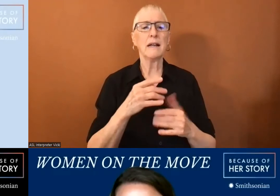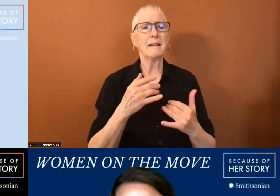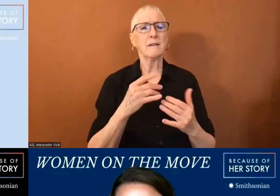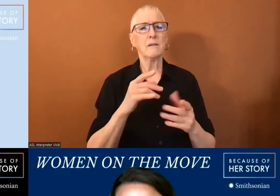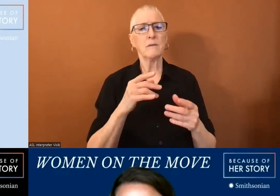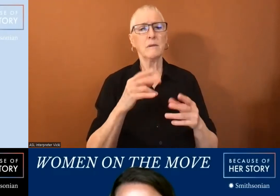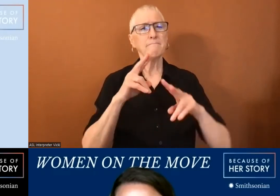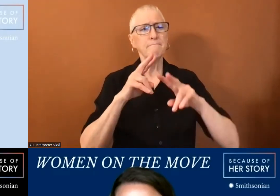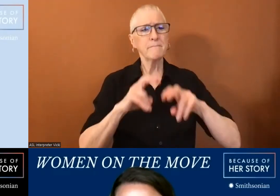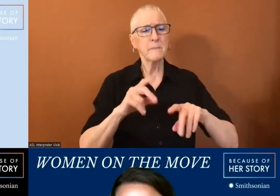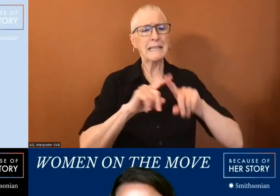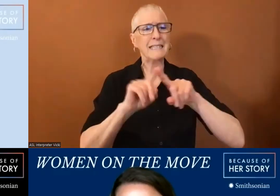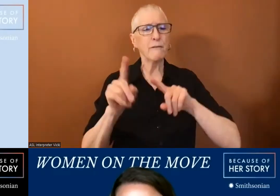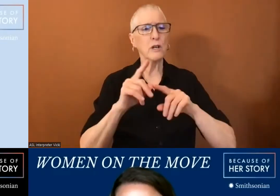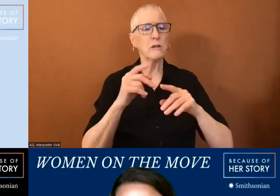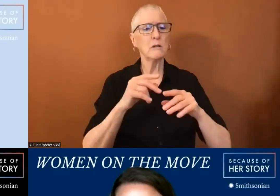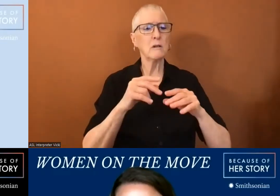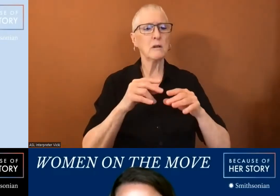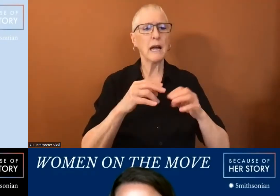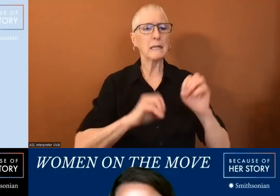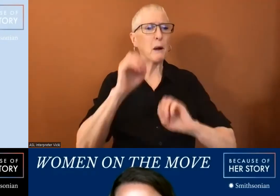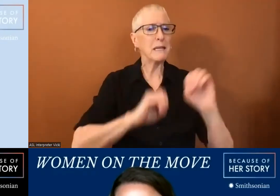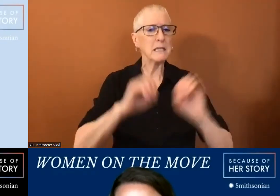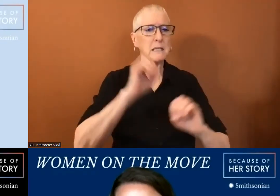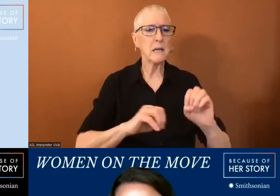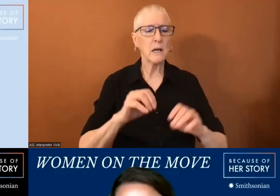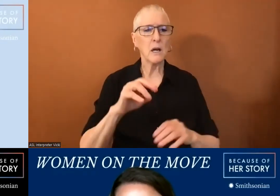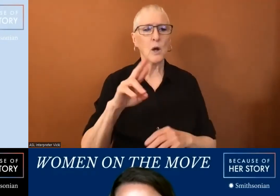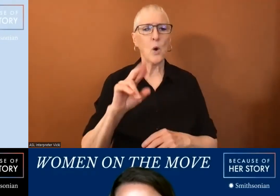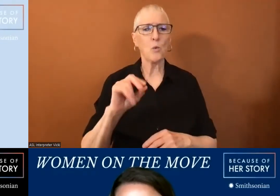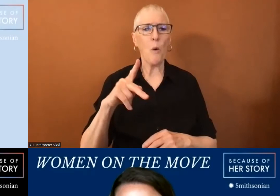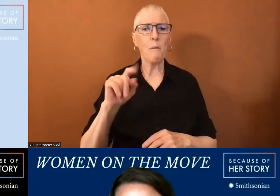experimental trials now but there's a technology called "ropeless fishing gear" and so basically